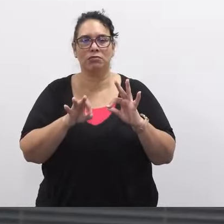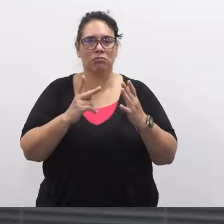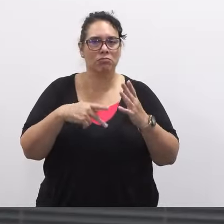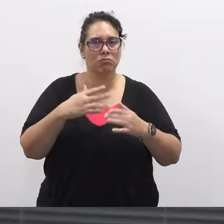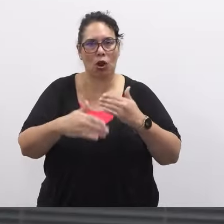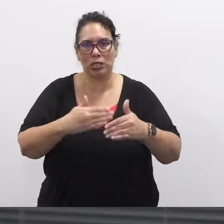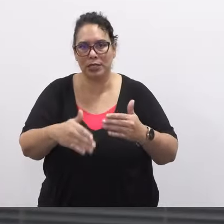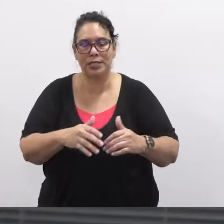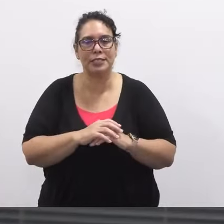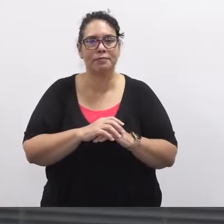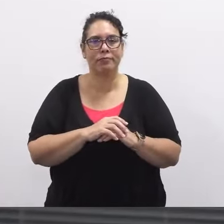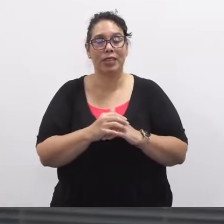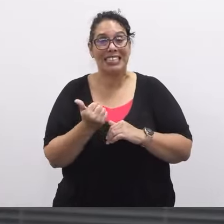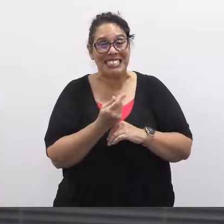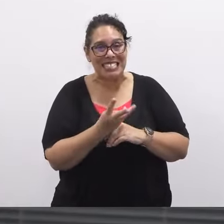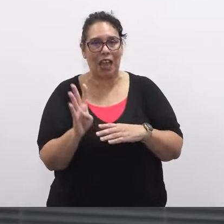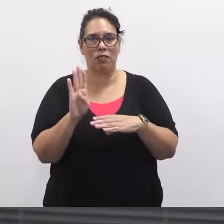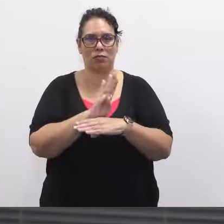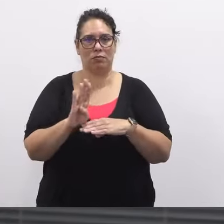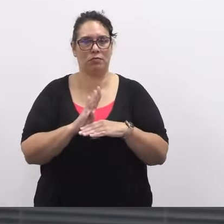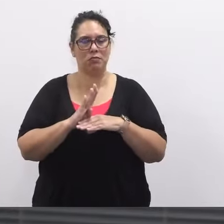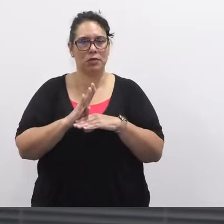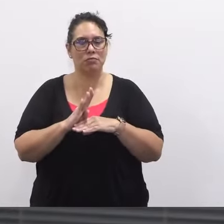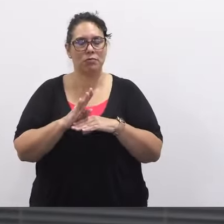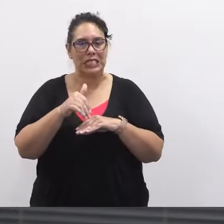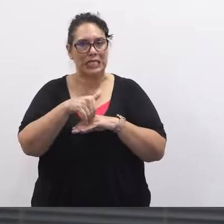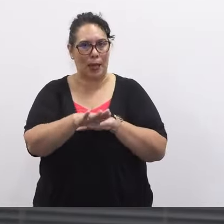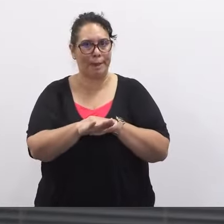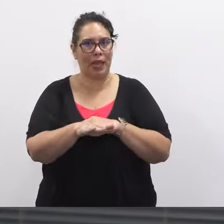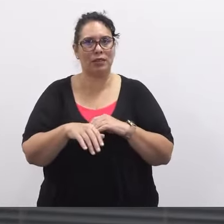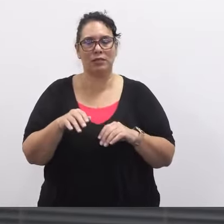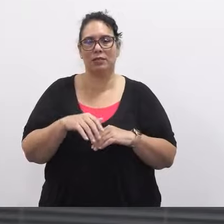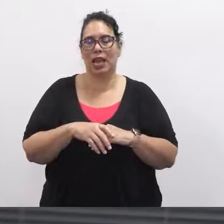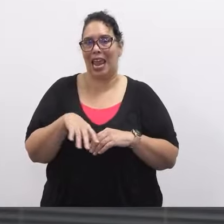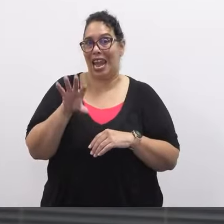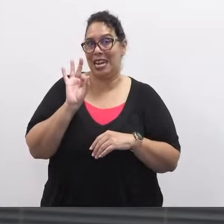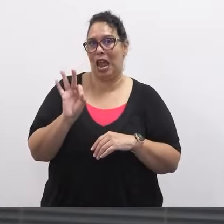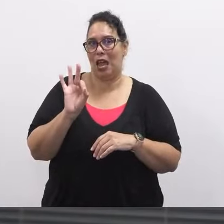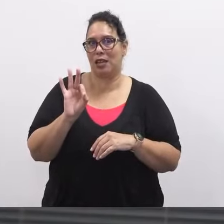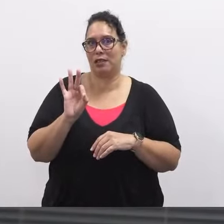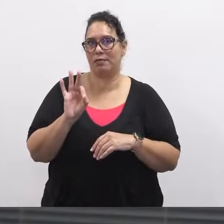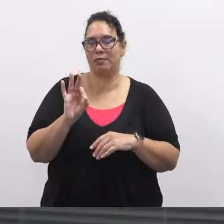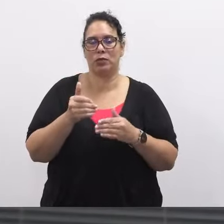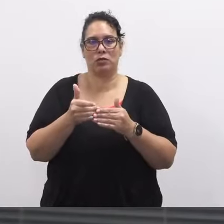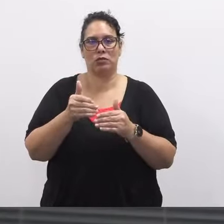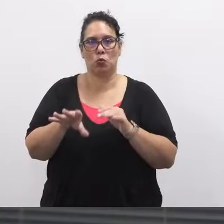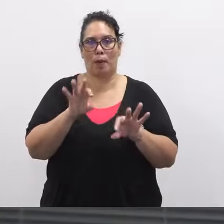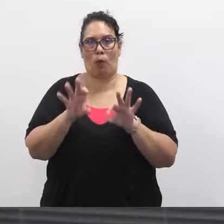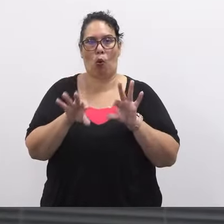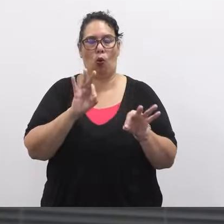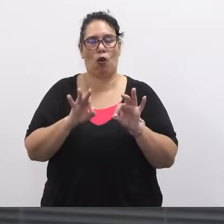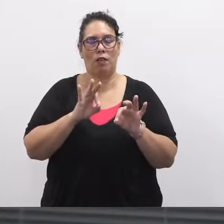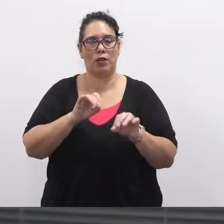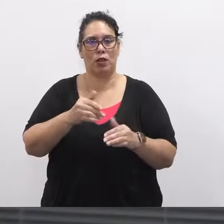Several firms submitted proposals at that point in time, and nine firms were selected to a pool of pre-qualified lease-leaseback contractors